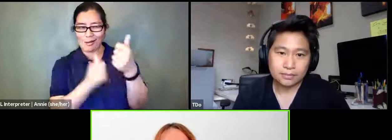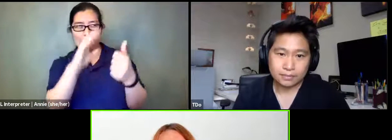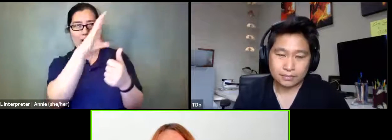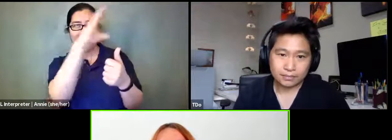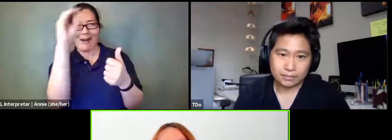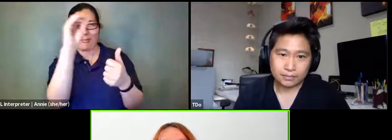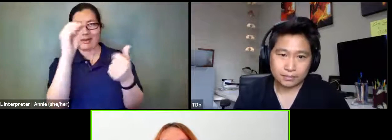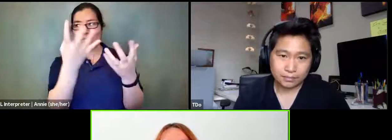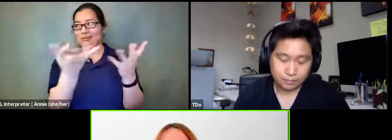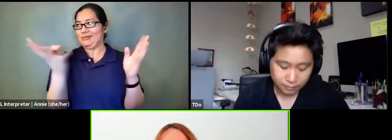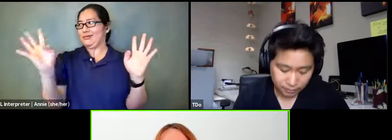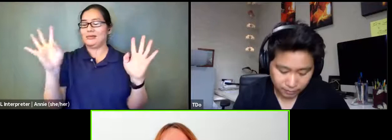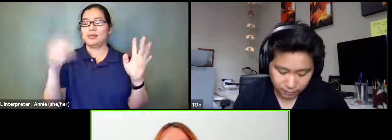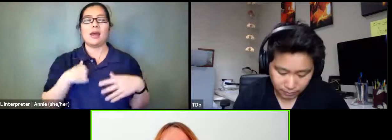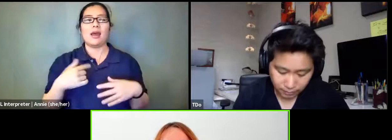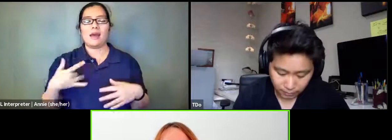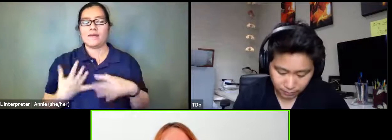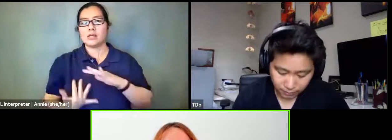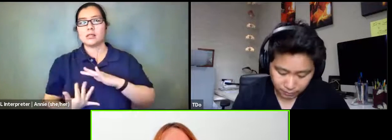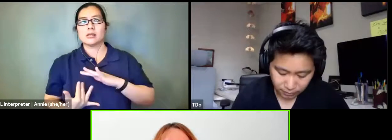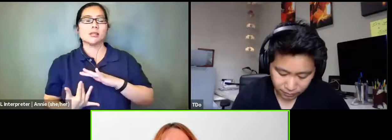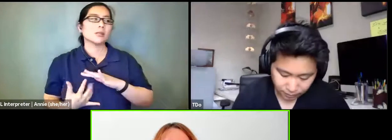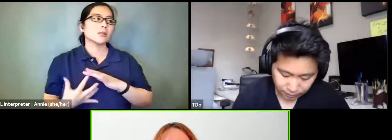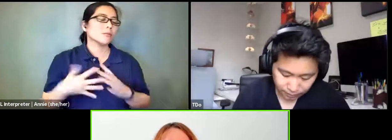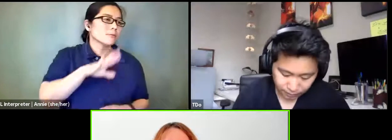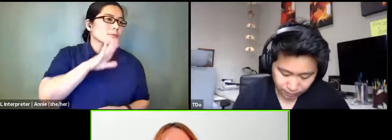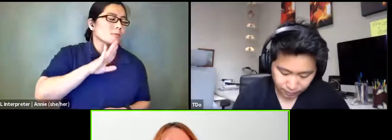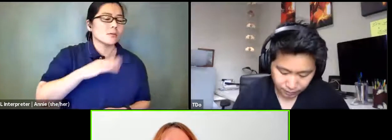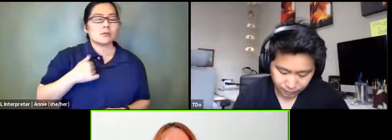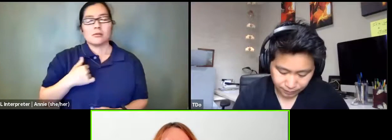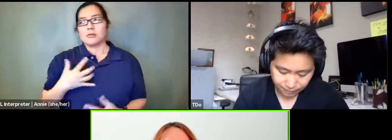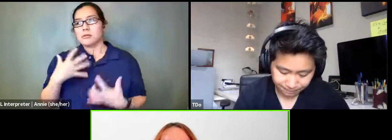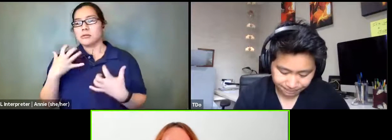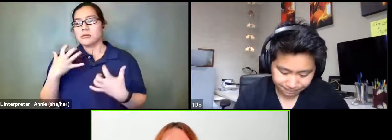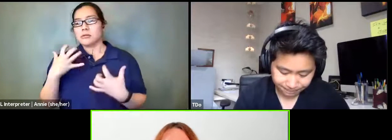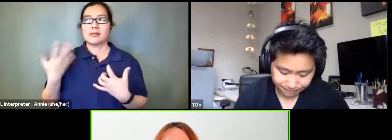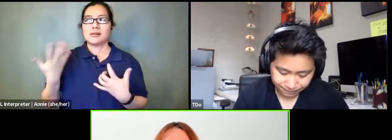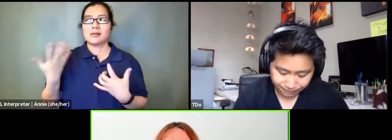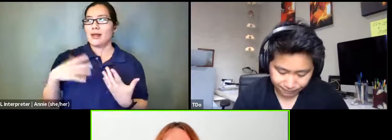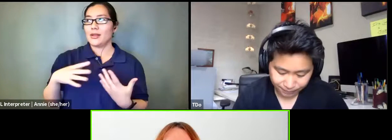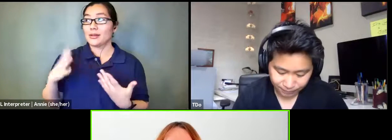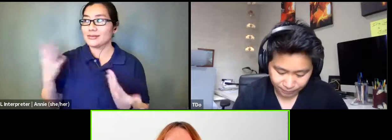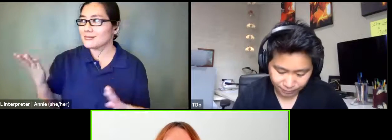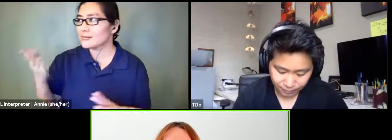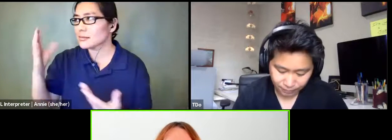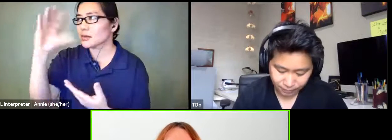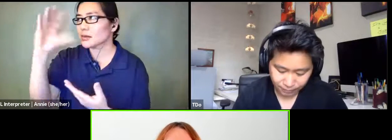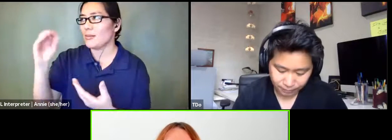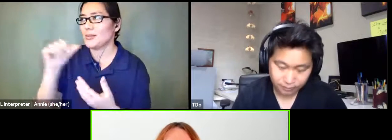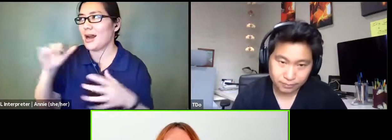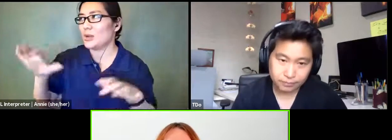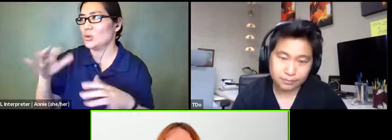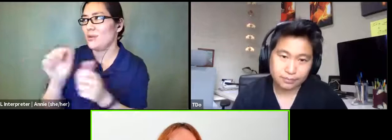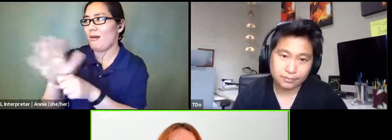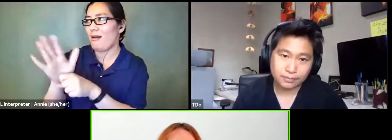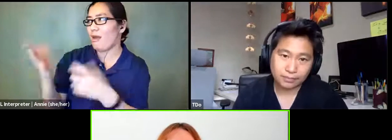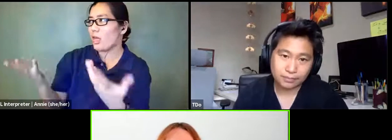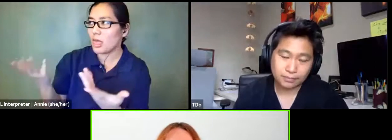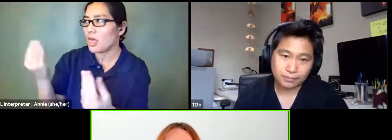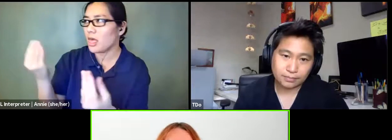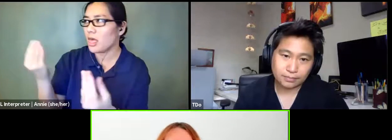angry and like their companies aren't doing enough. I think over the last year we were seeing